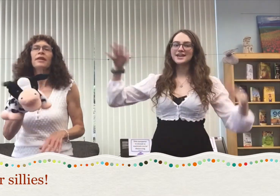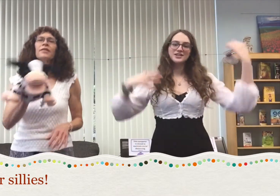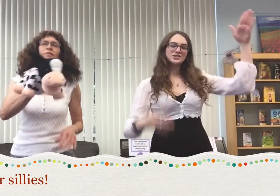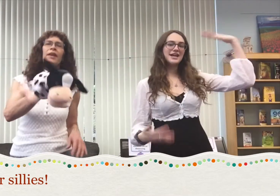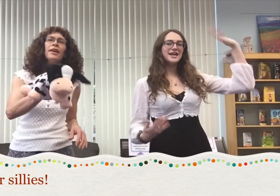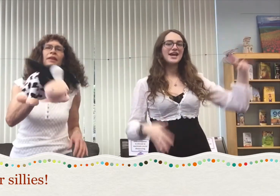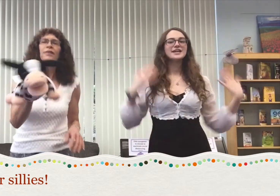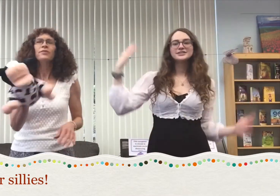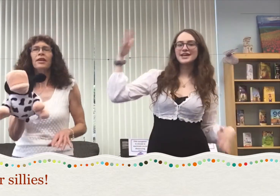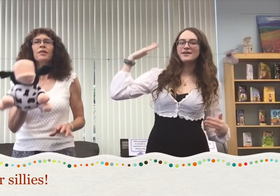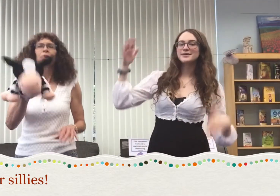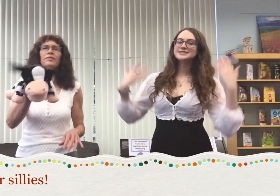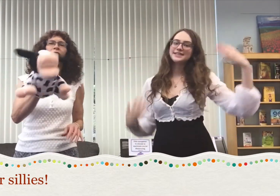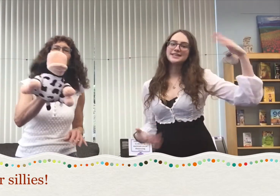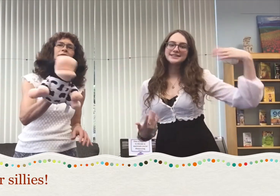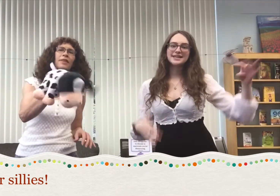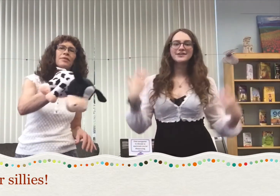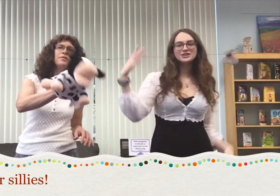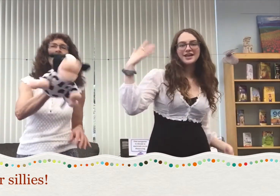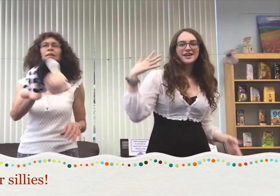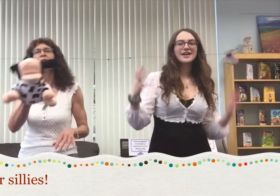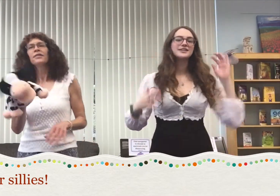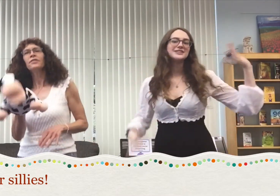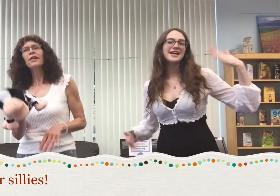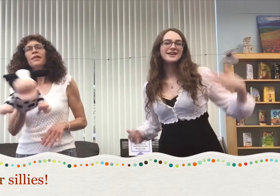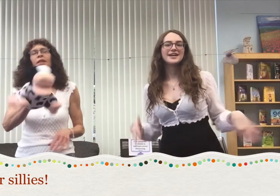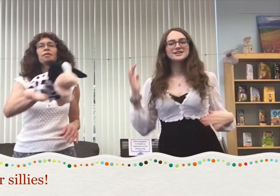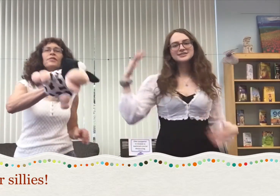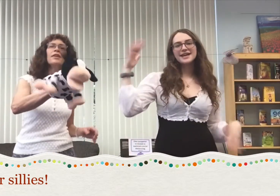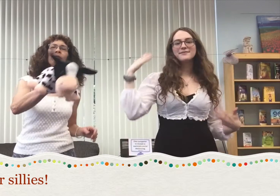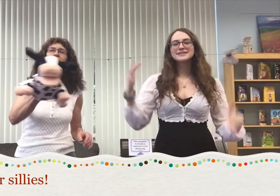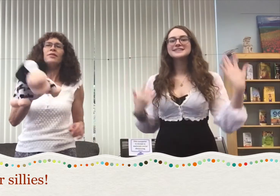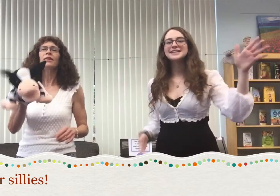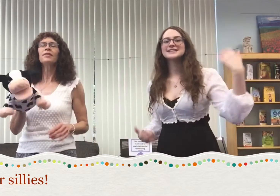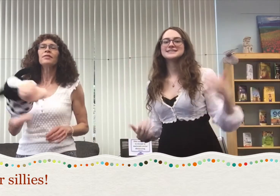shake, shake, shake my sillies out, shake, shake, shake my sillies out